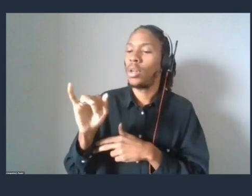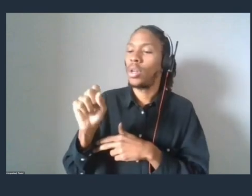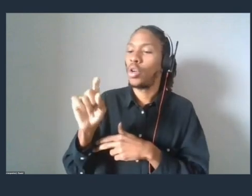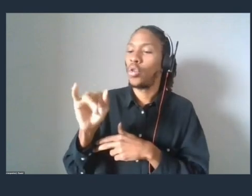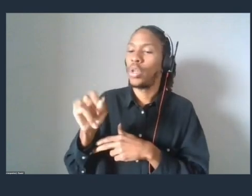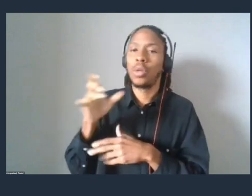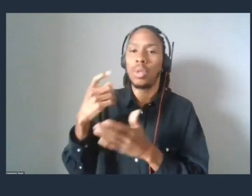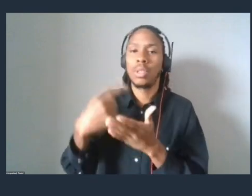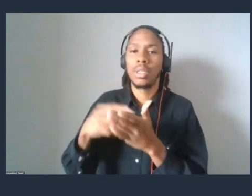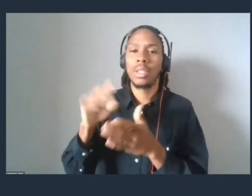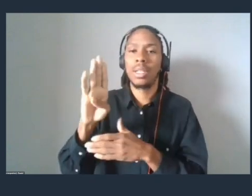Excellent.